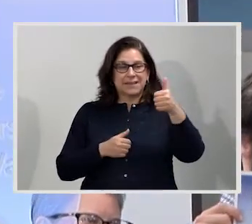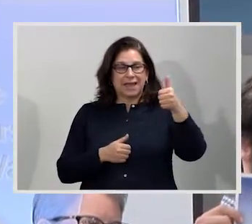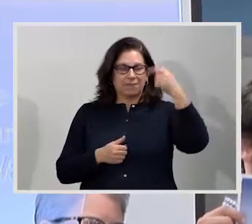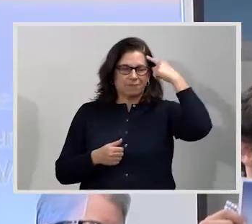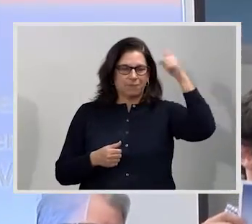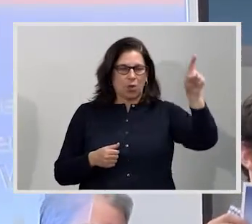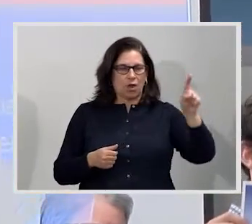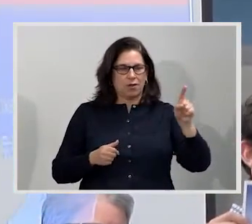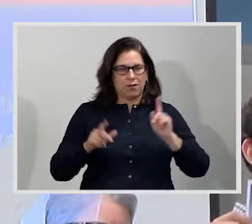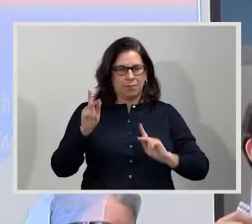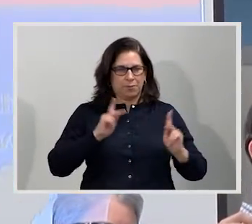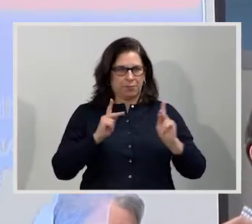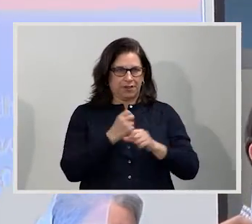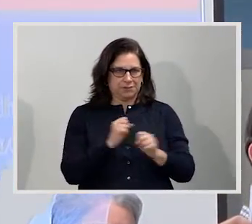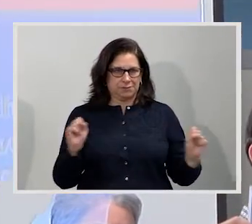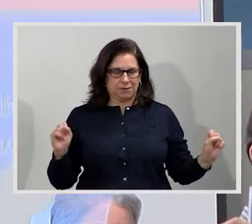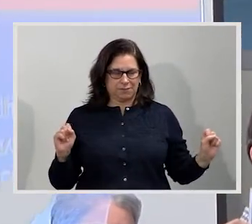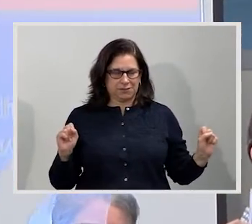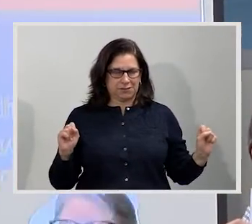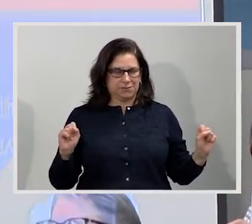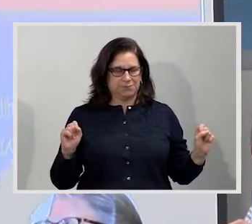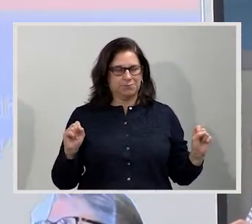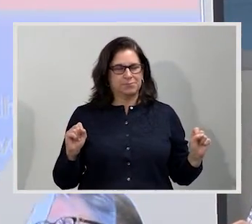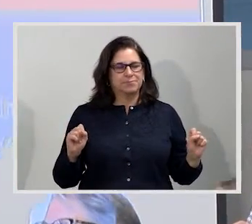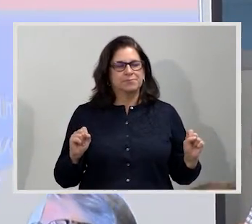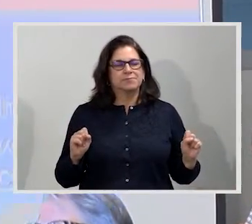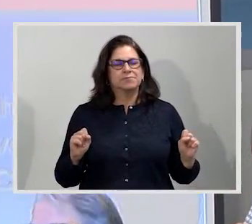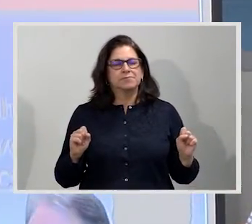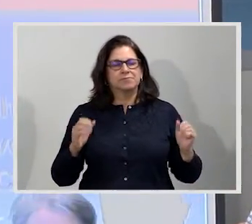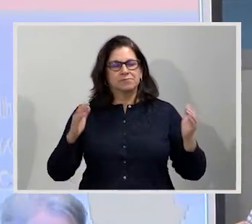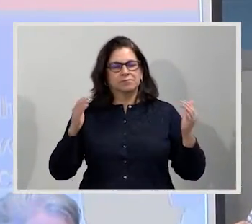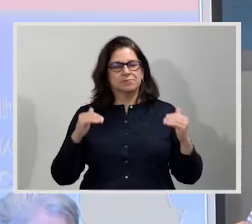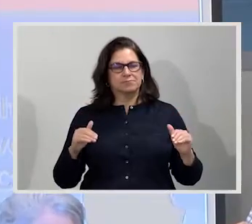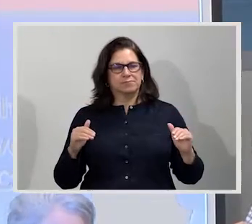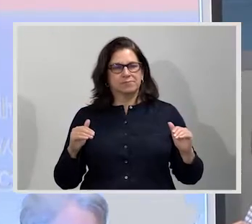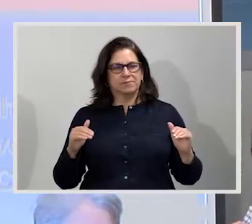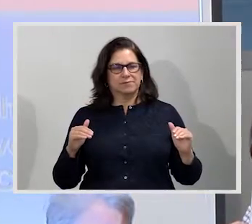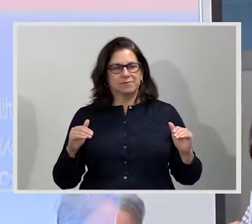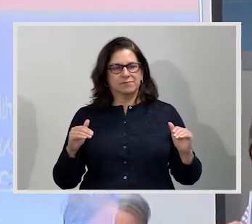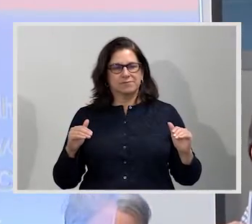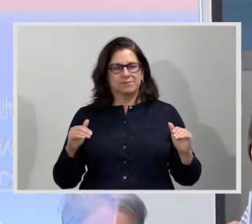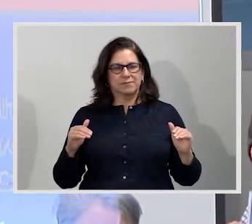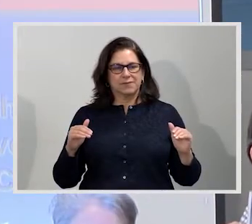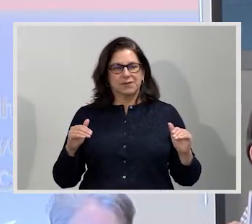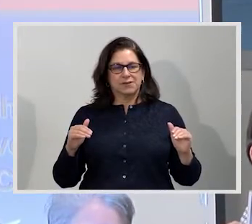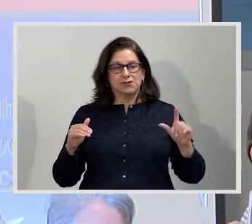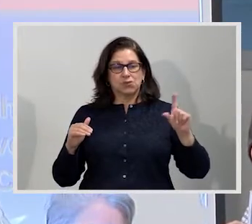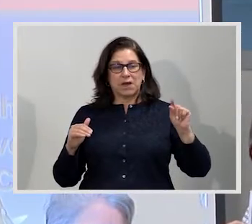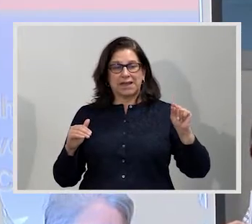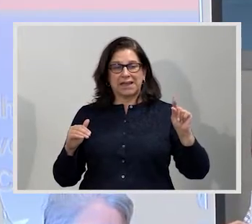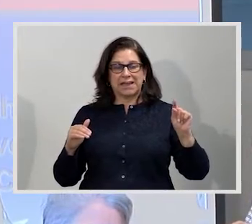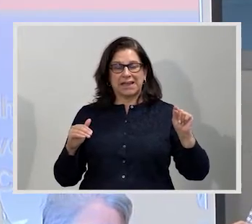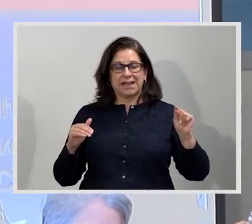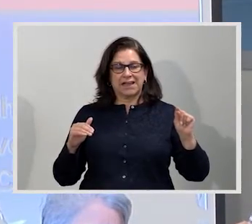$10 SHOULD BE ALLOCATED TO PUBLIC SAFETY. I KNOW. $20 FOR JOBS AND ECONOMIC